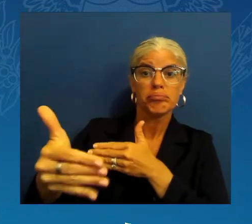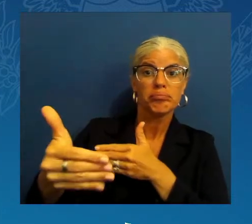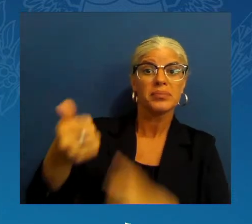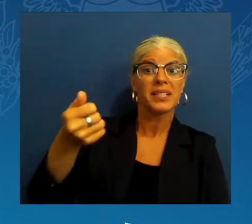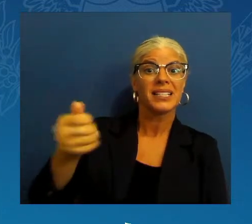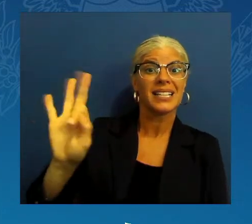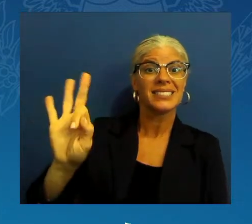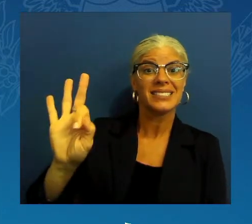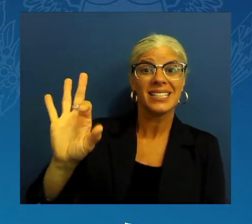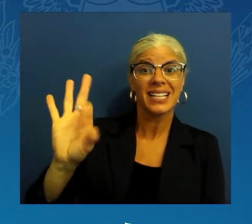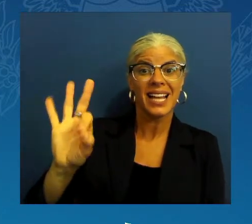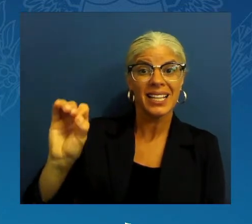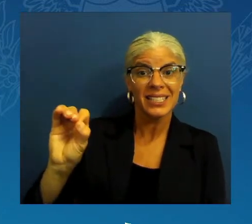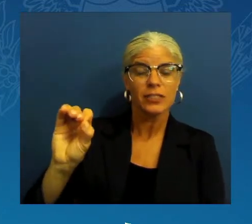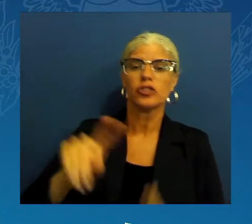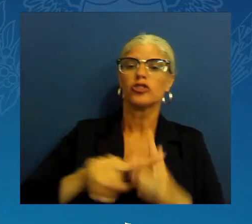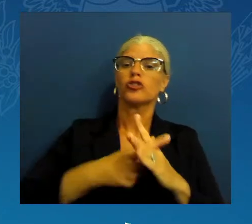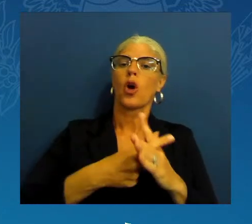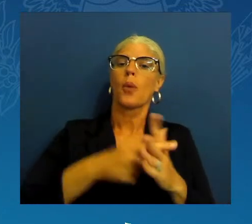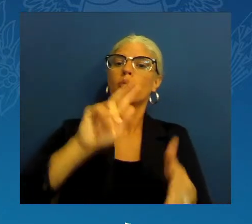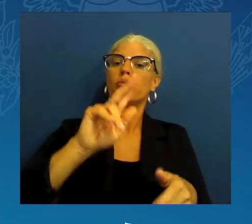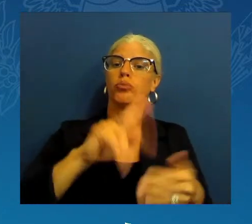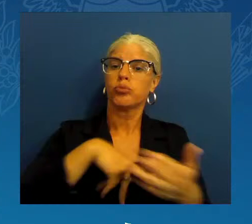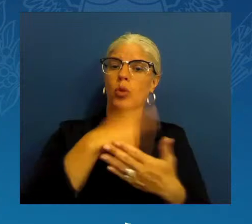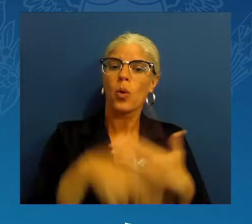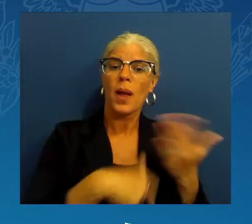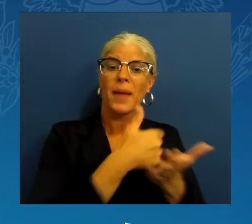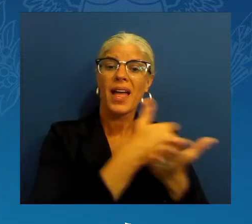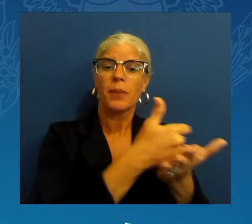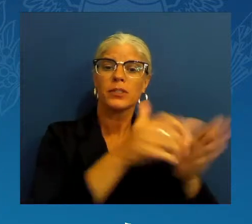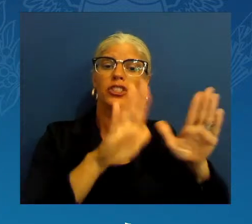And in 2020, you continued your leadership when,